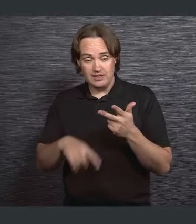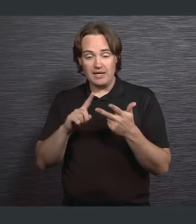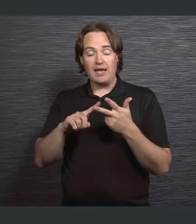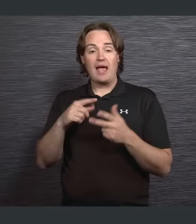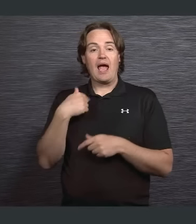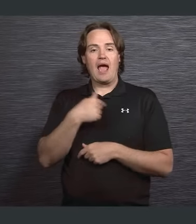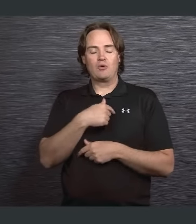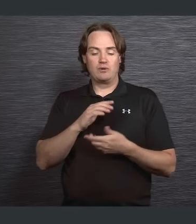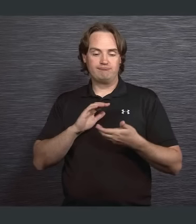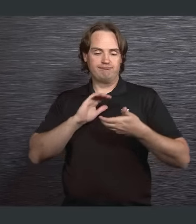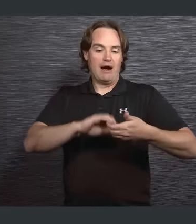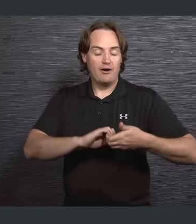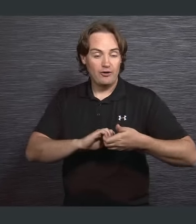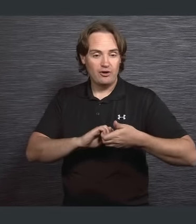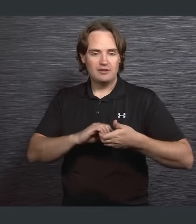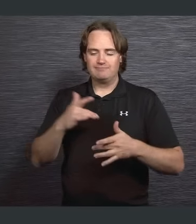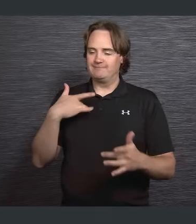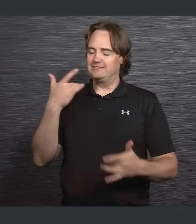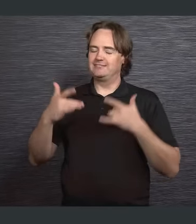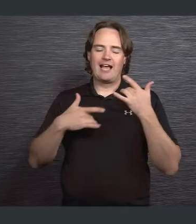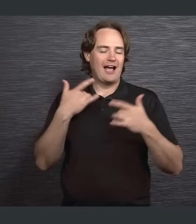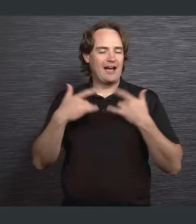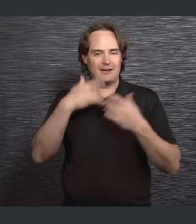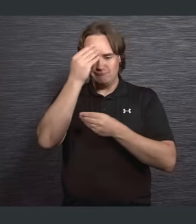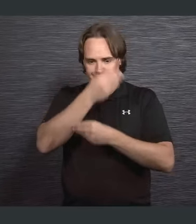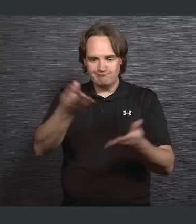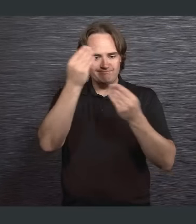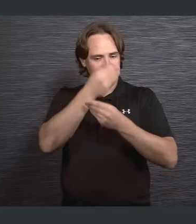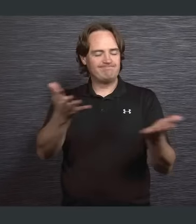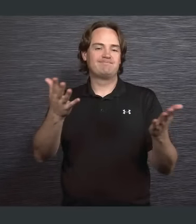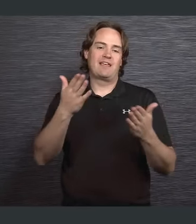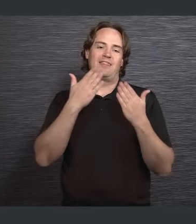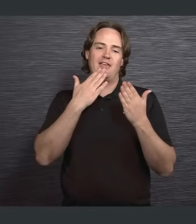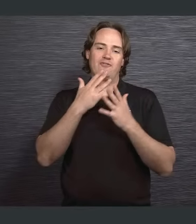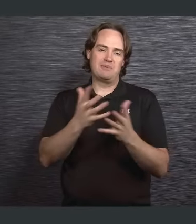new, exciting updates on this revolutionary new space. Thank you very much. Thank you.